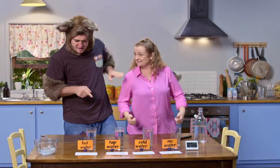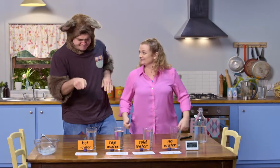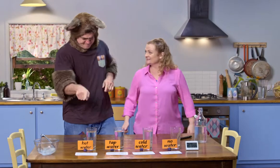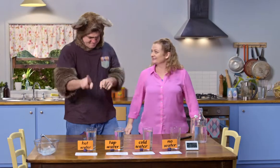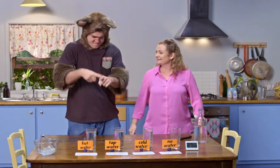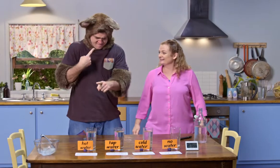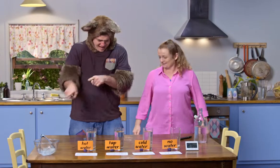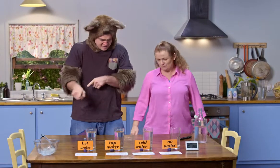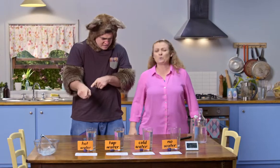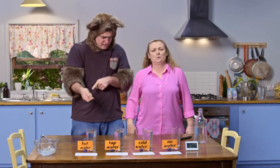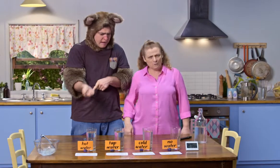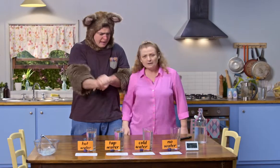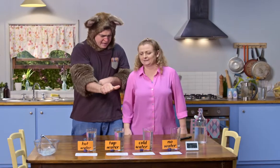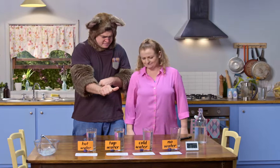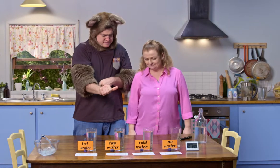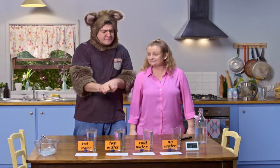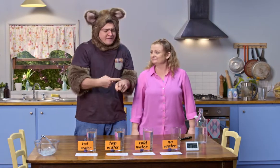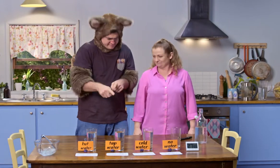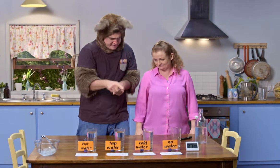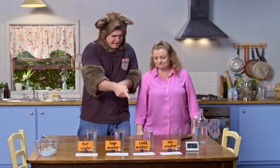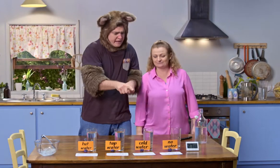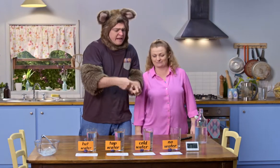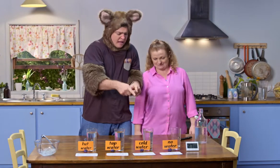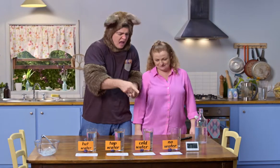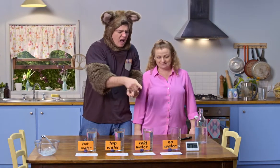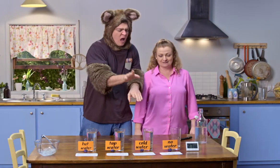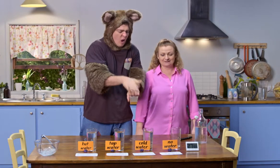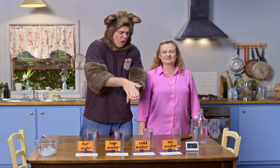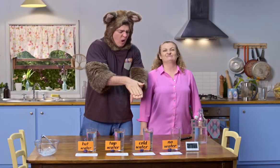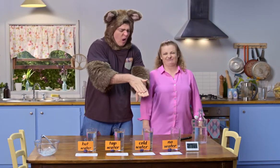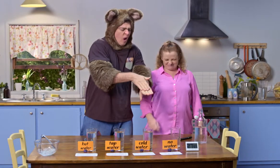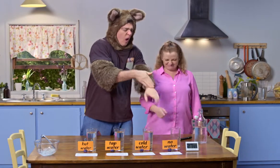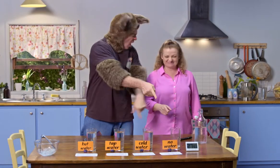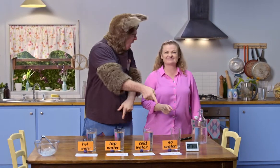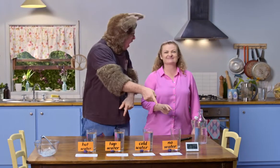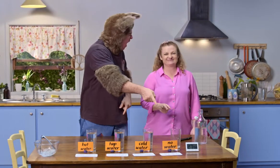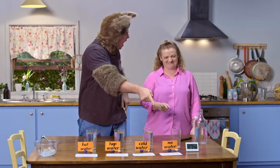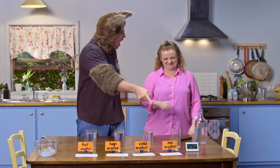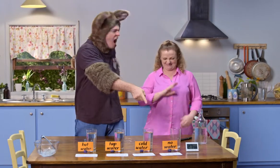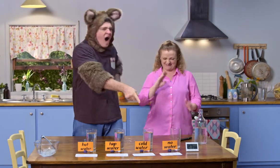Sally, the hot water was the fastest. Mm-hm. Then the tap water, then the cold water, and the slowest was no water.